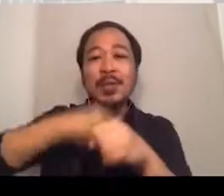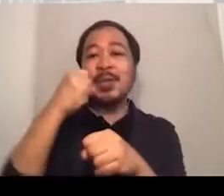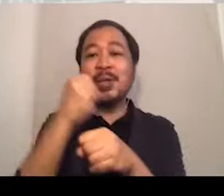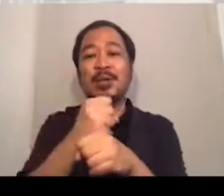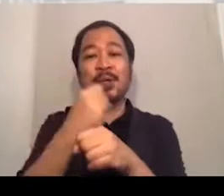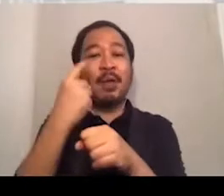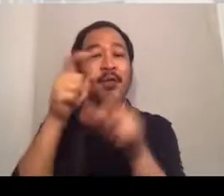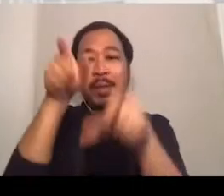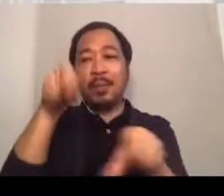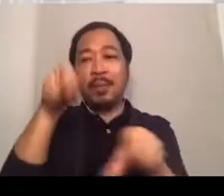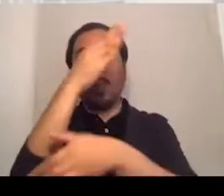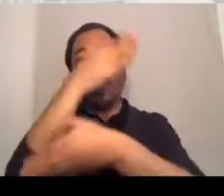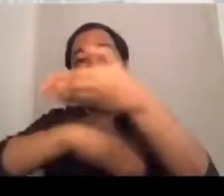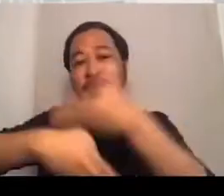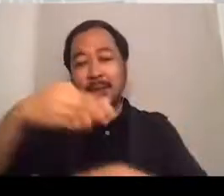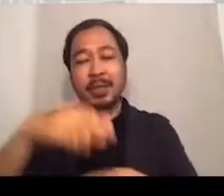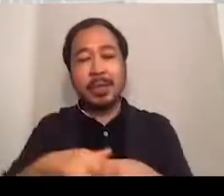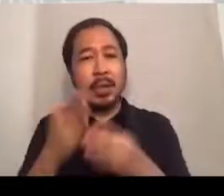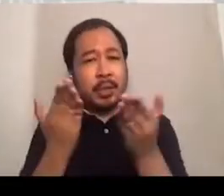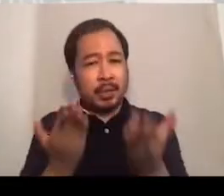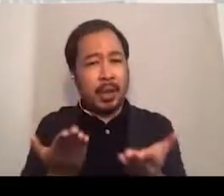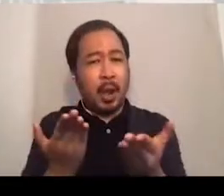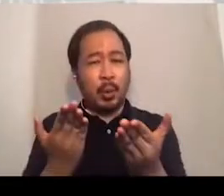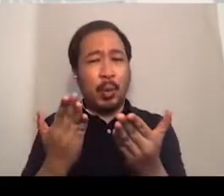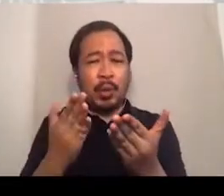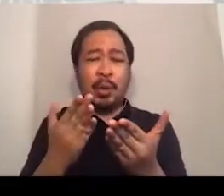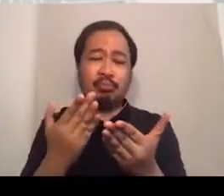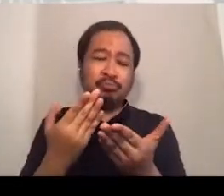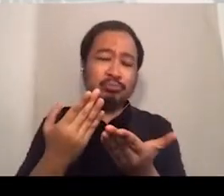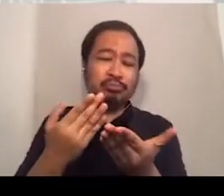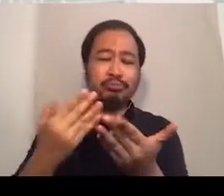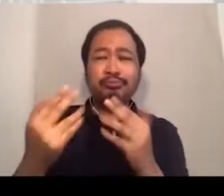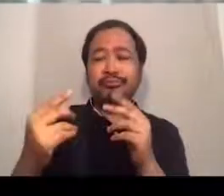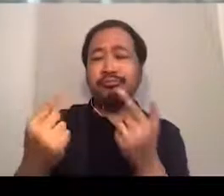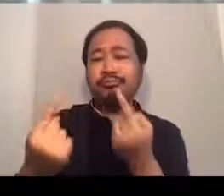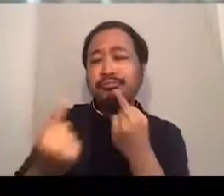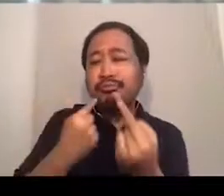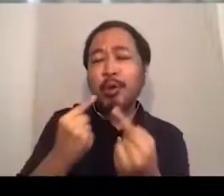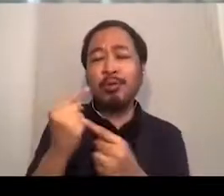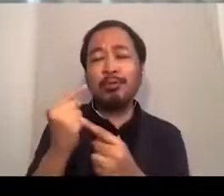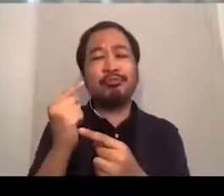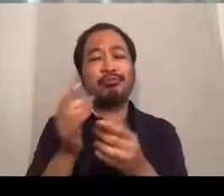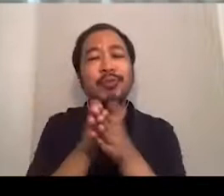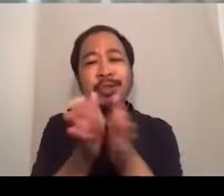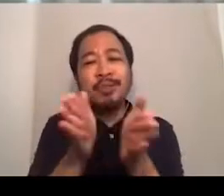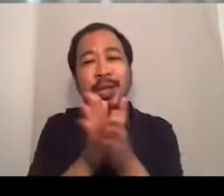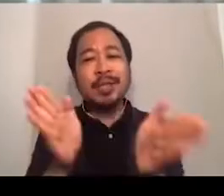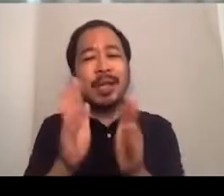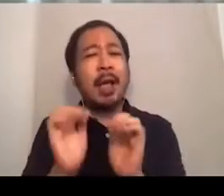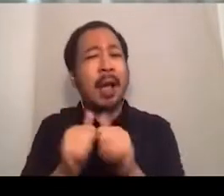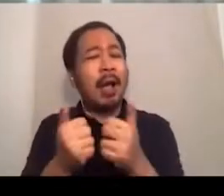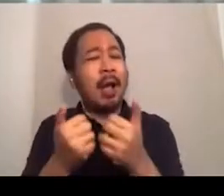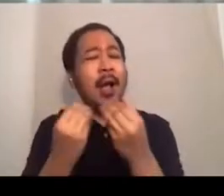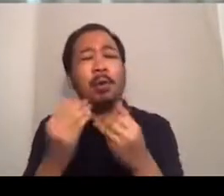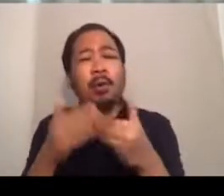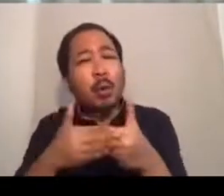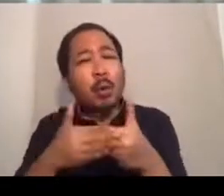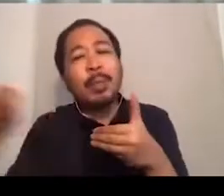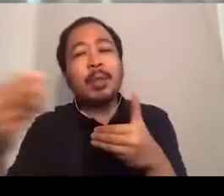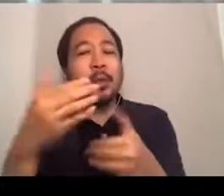Dear Senator Monthian, over to you. Thank you very much Mr. Zahedi.